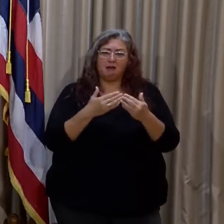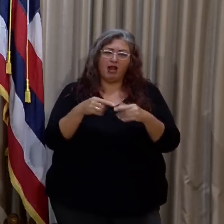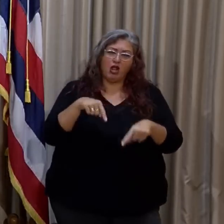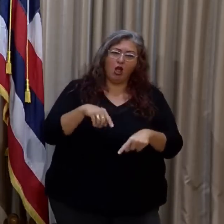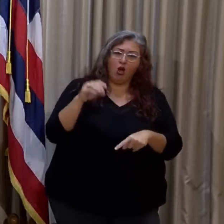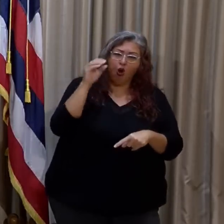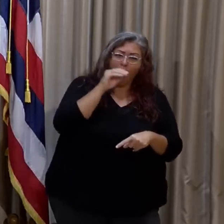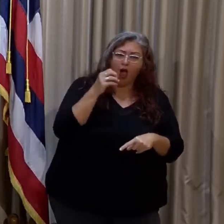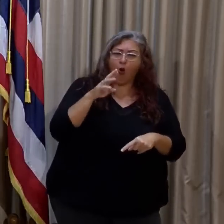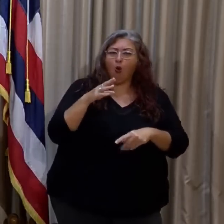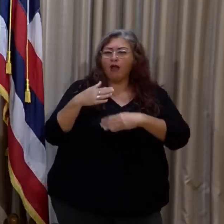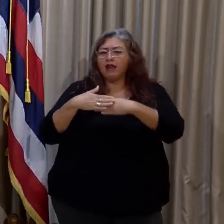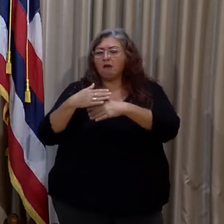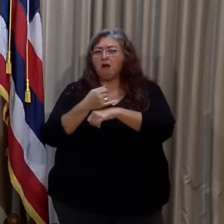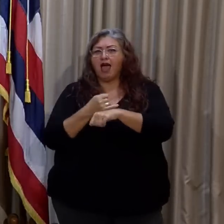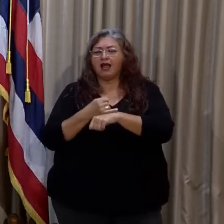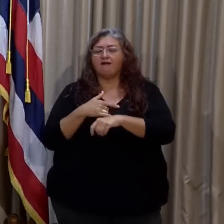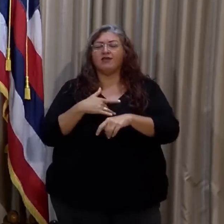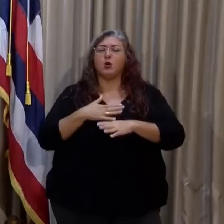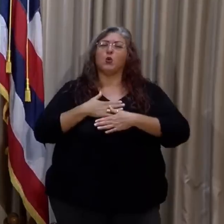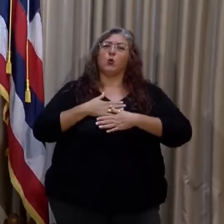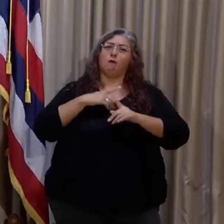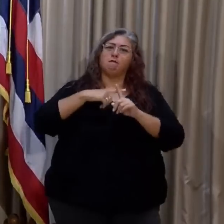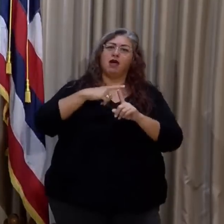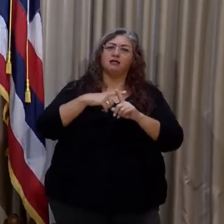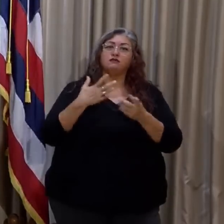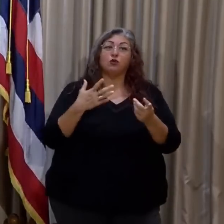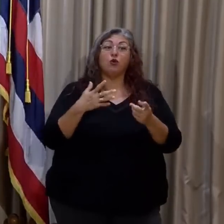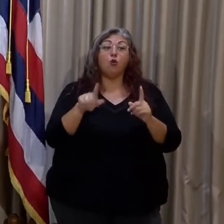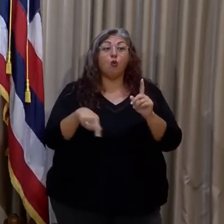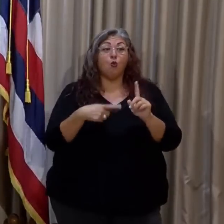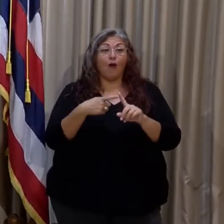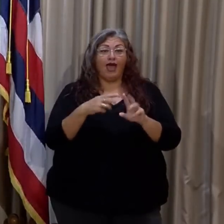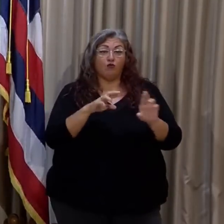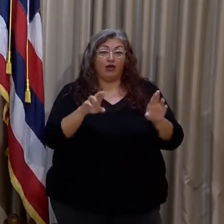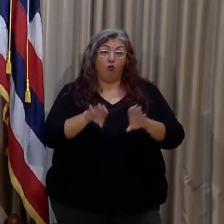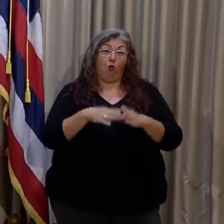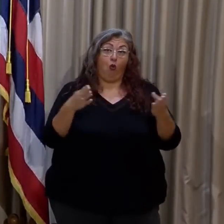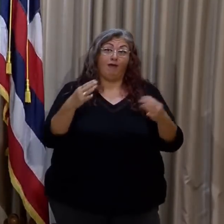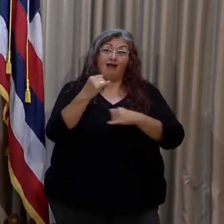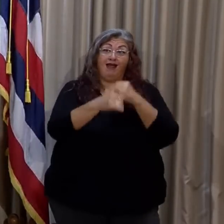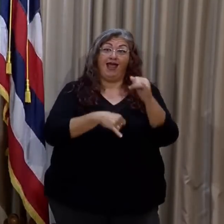EVIDENCE OF COMMUNITY ILLNESS ANYWHERE IN THE STATE OF HAWAII. ON OAHU ARE ON THE NEIGHBOR